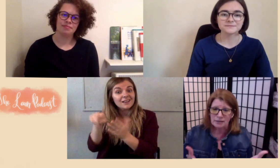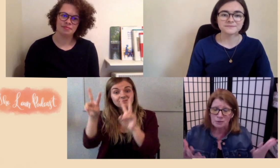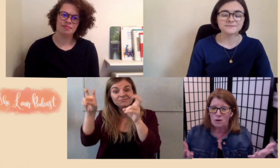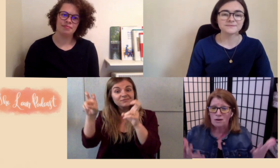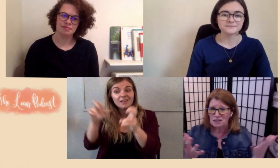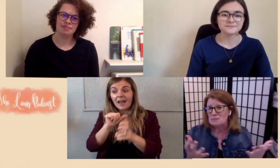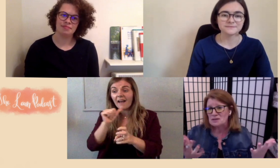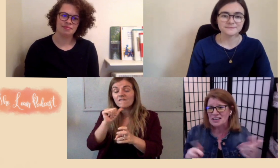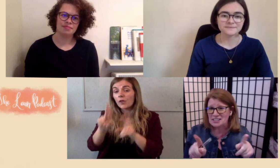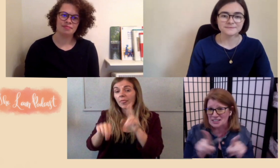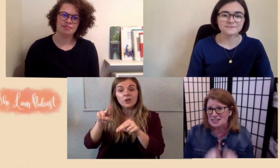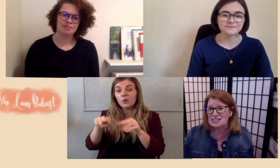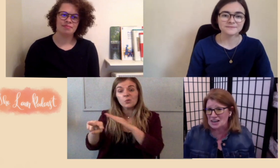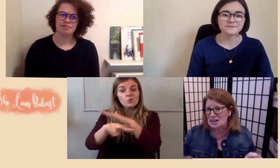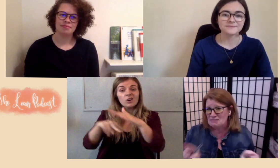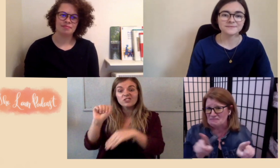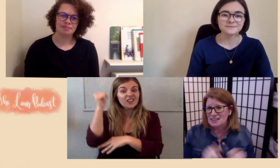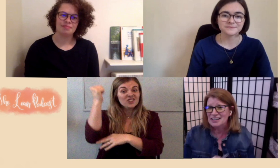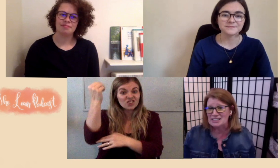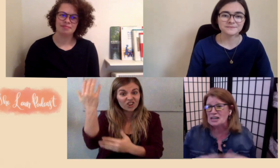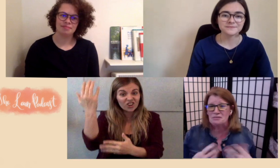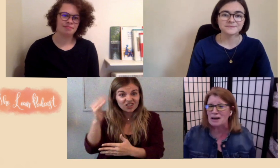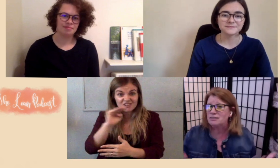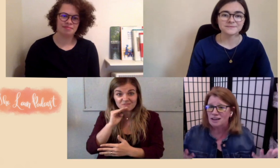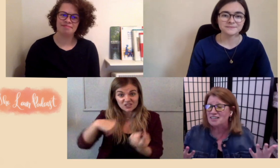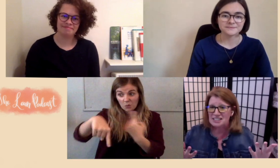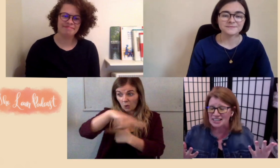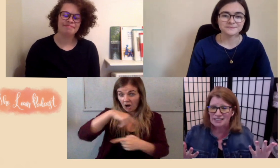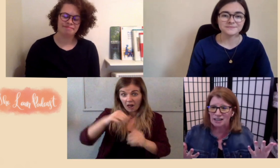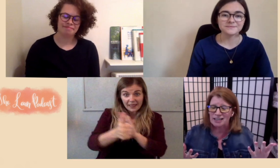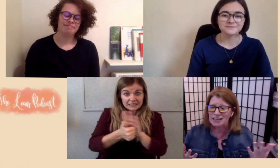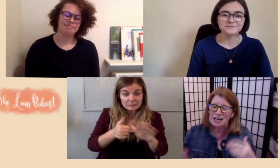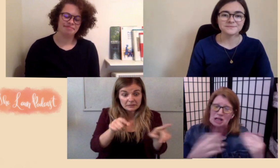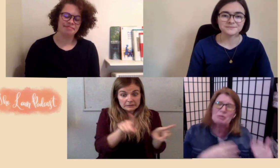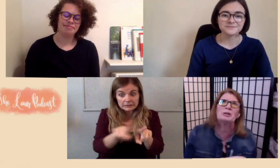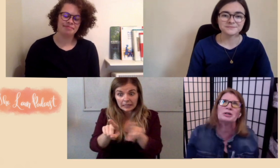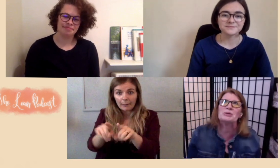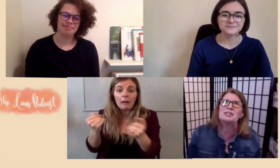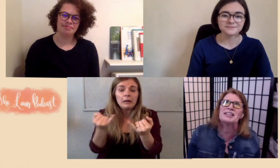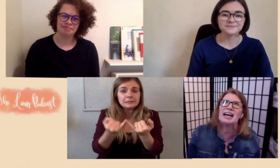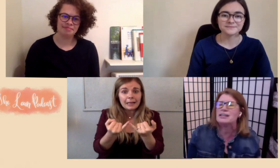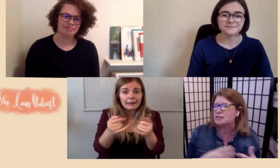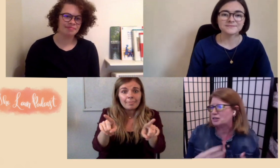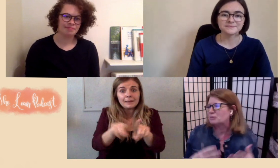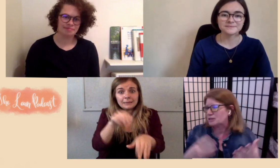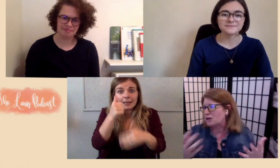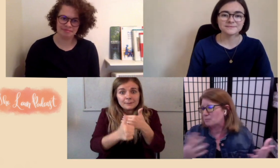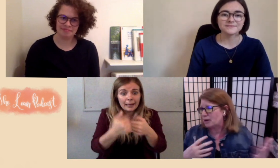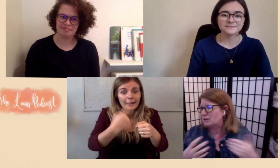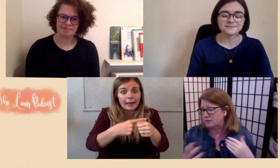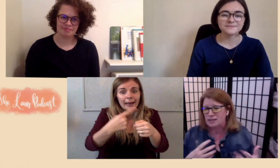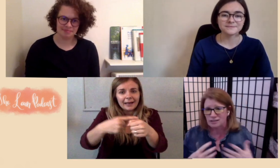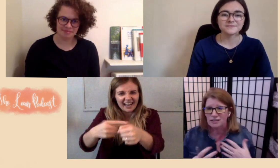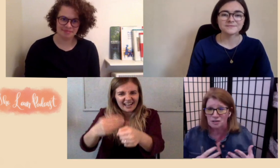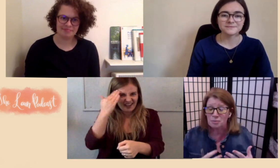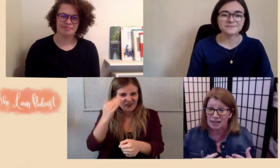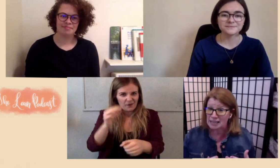to talk about living under a pandemic. But I think on some level, the human experience is the human experience. My Master's degree is in Theology,